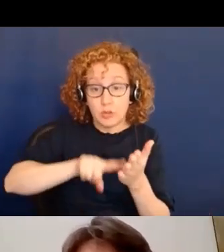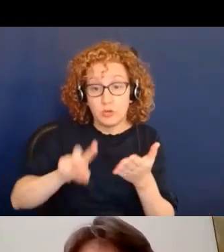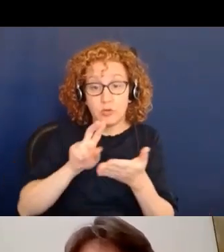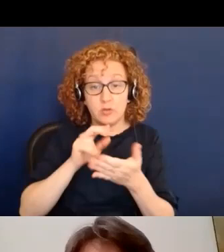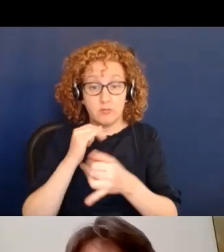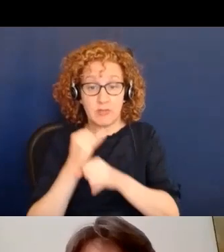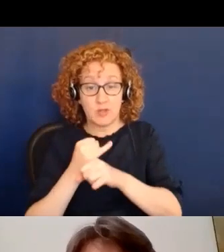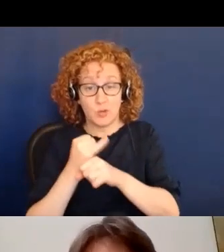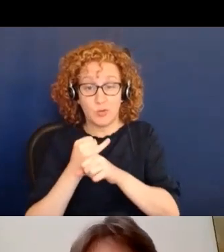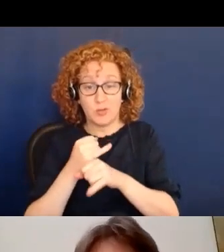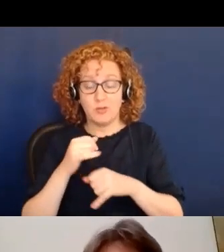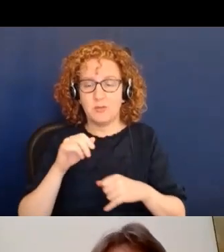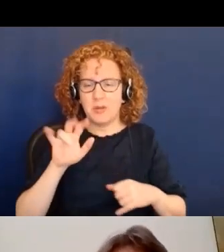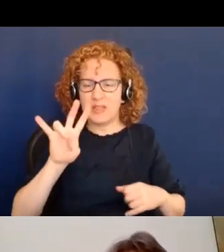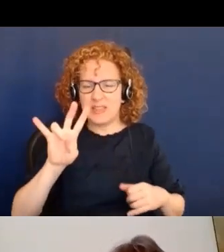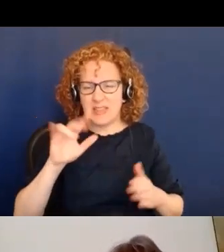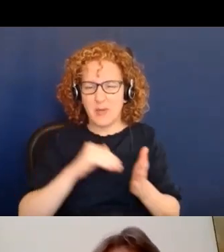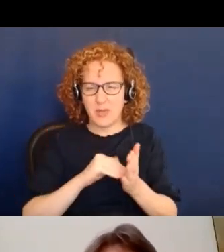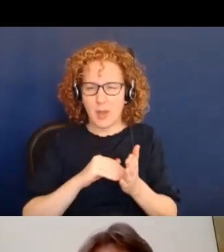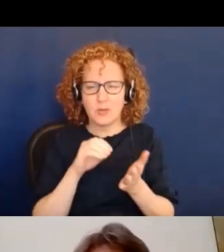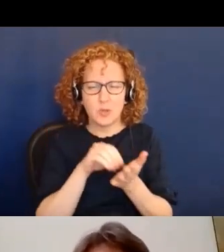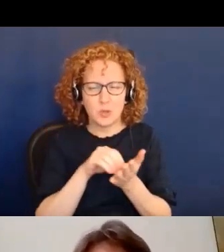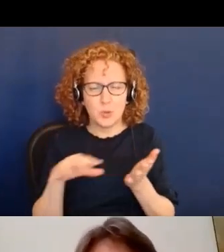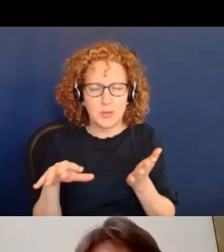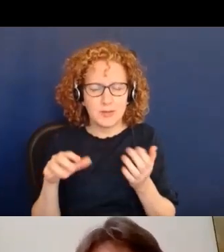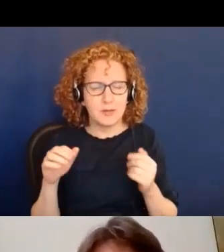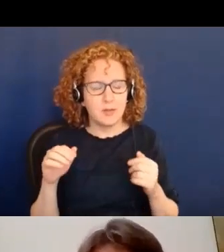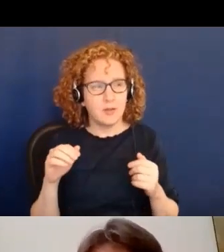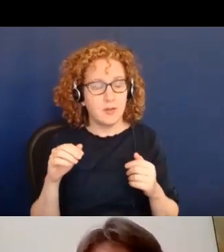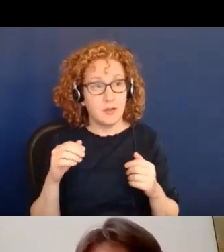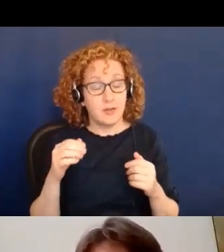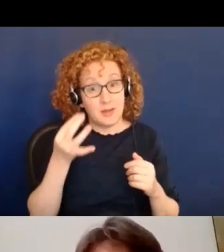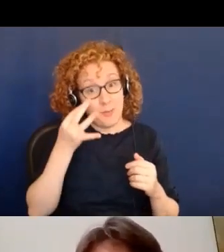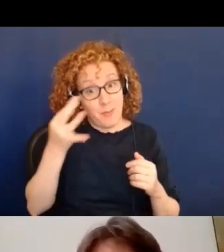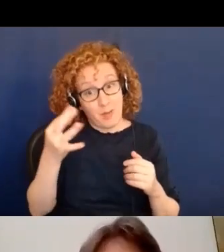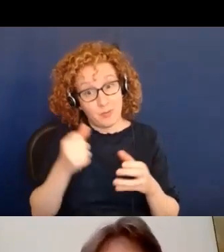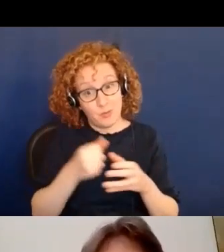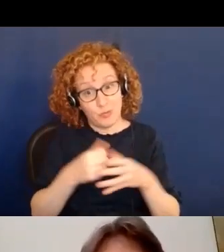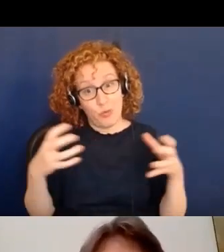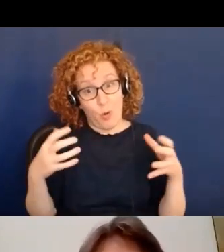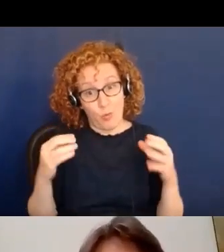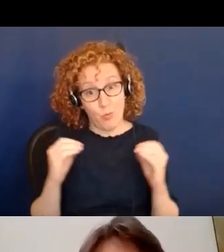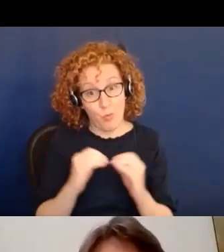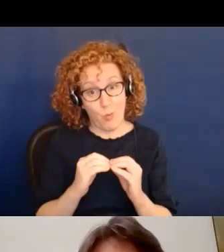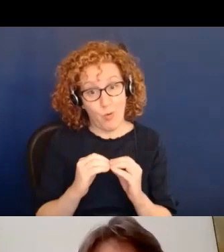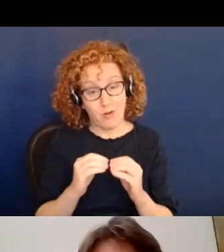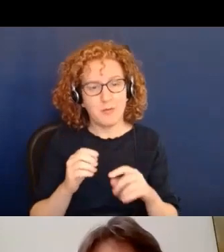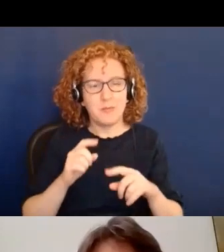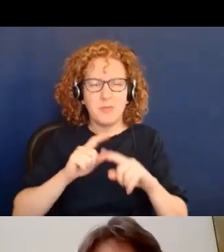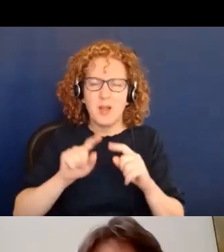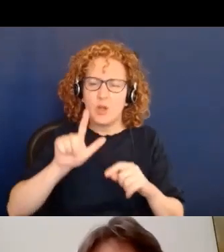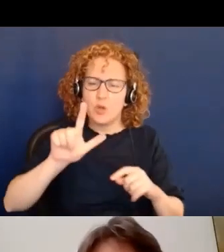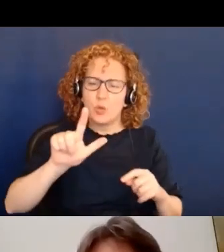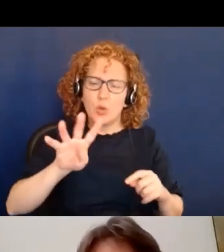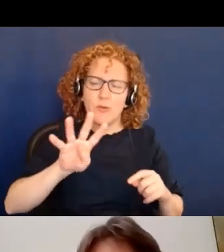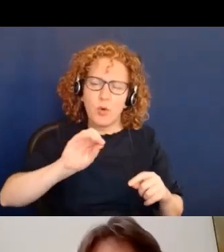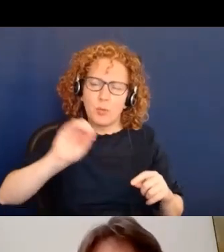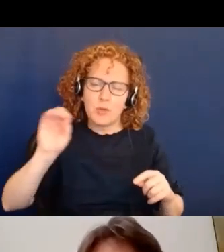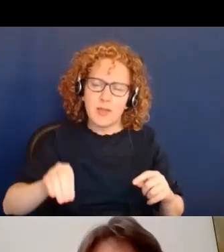about 7,000 students which is about to grow even more but 24 or really one in every four